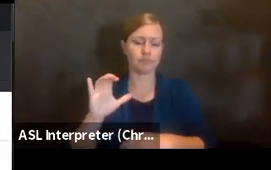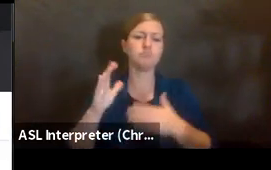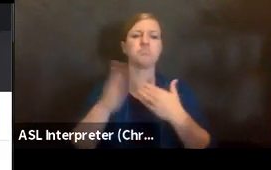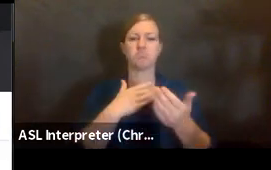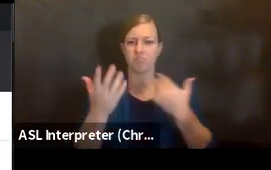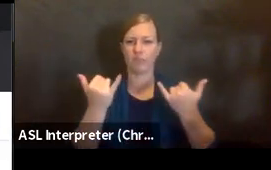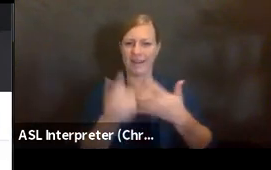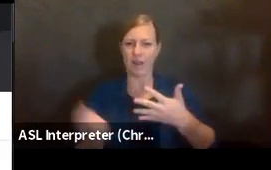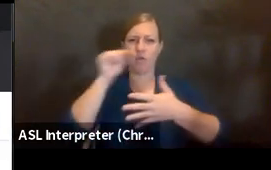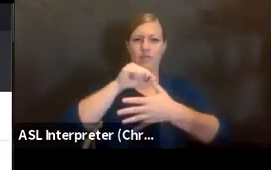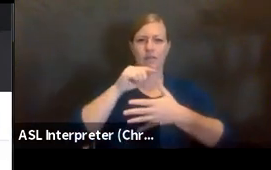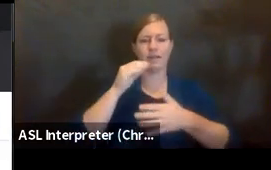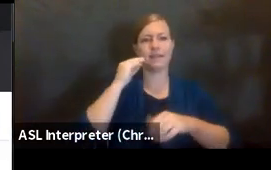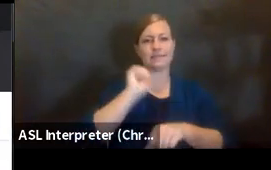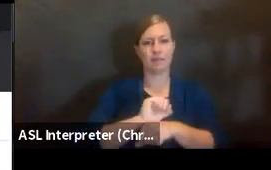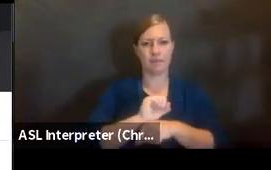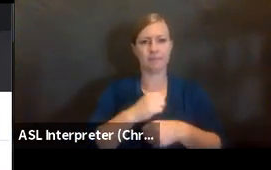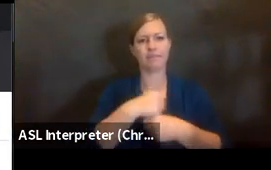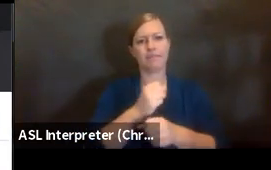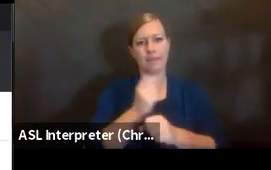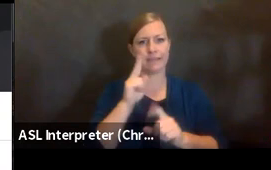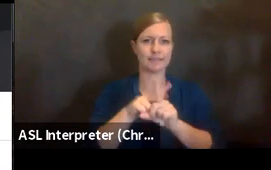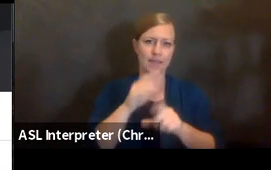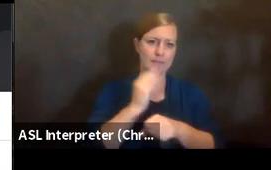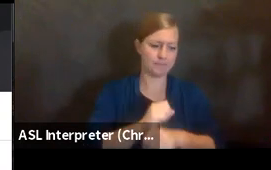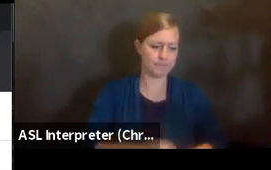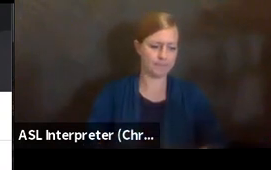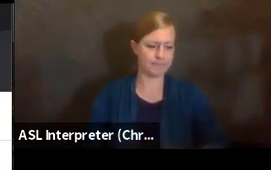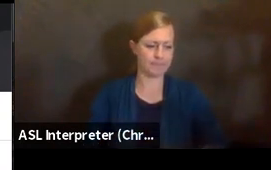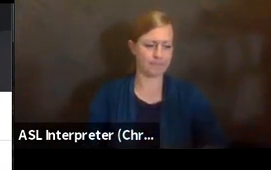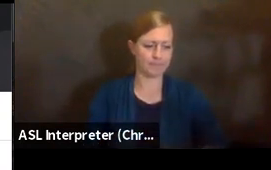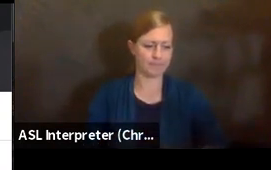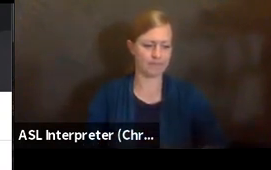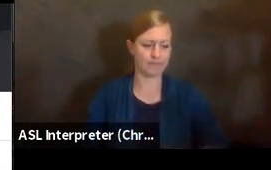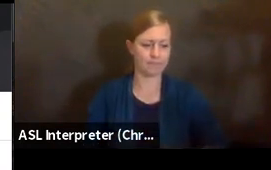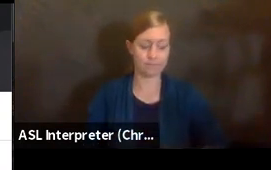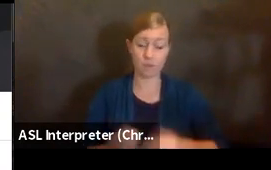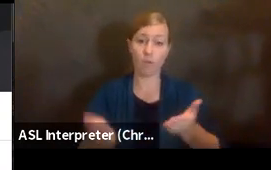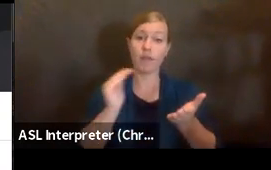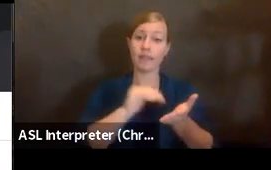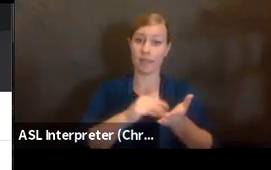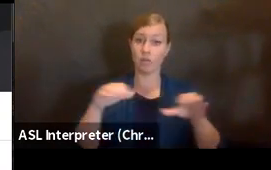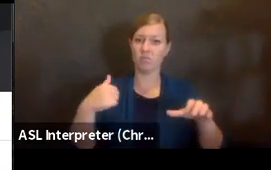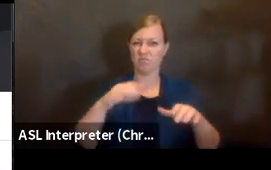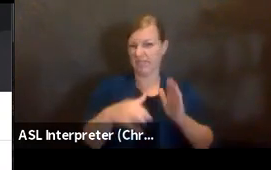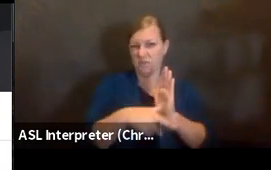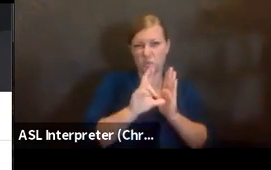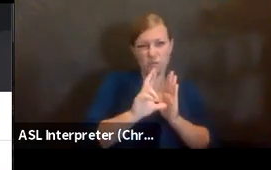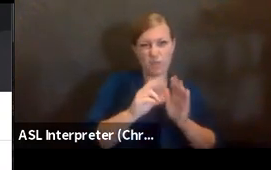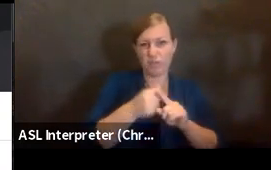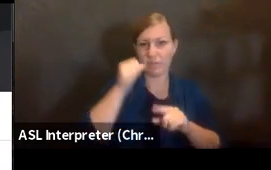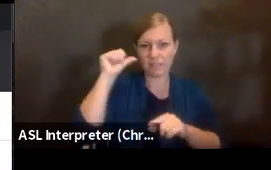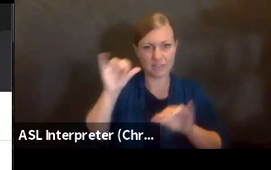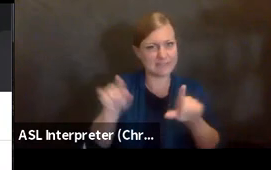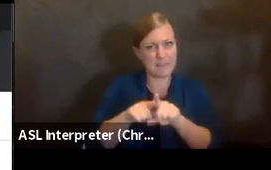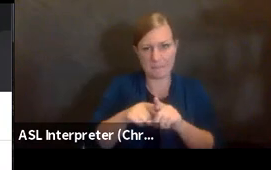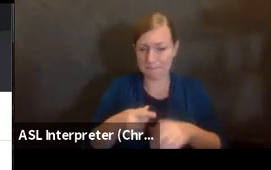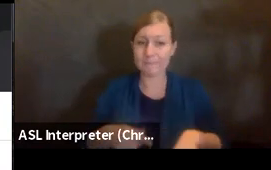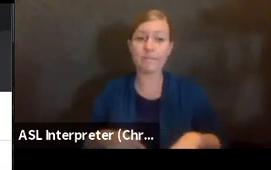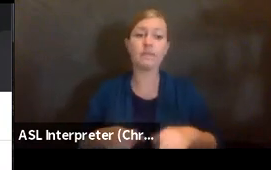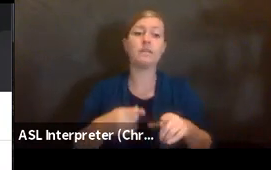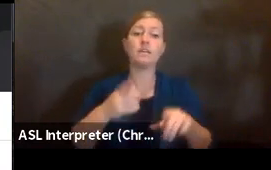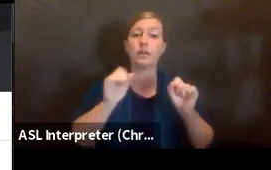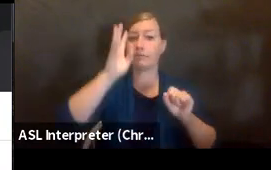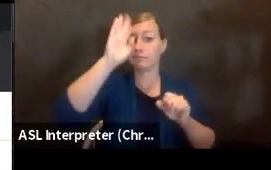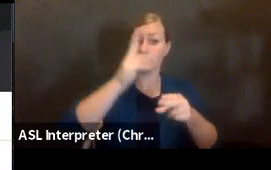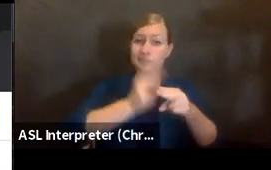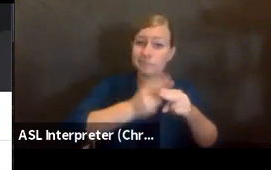Katherine Livick - ESD 112: So I'm going to create an assignment. And again, this is something that we did yesterday, nothing new. I'm just going into it again. We can call this assignment, whatever we want.